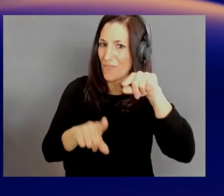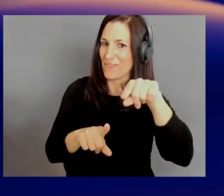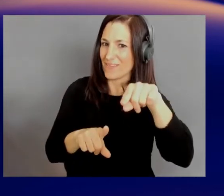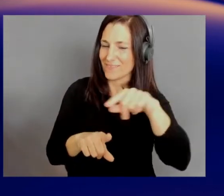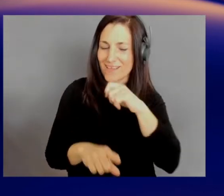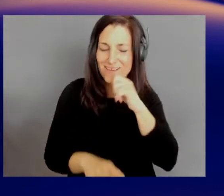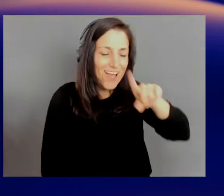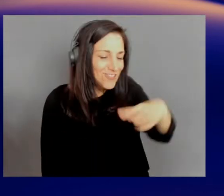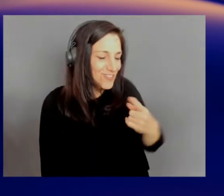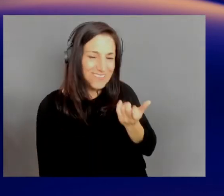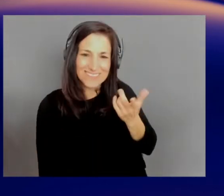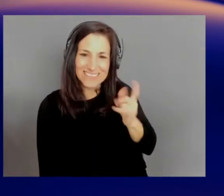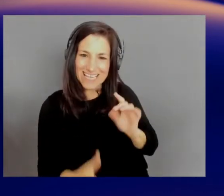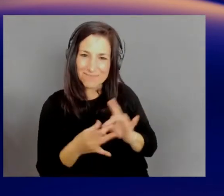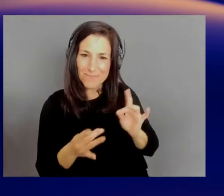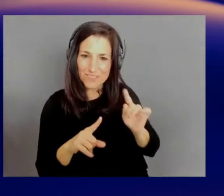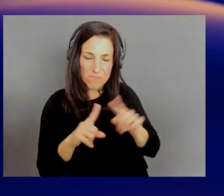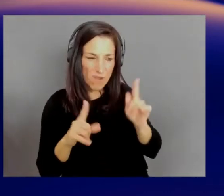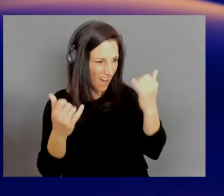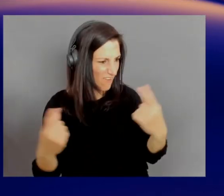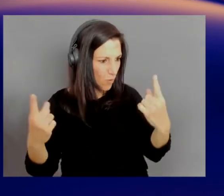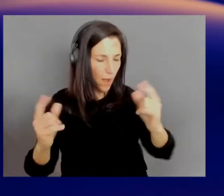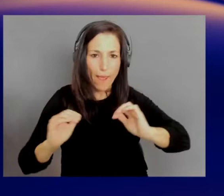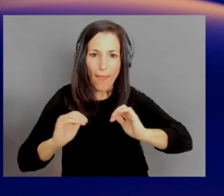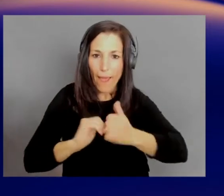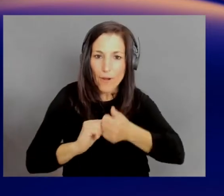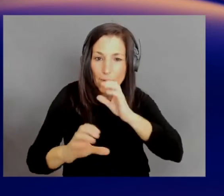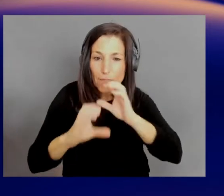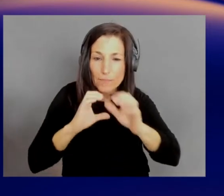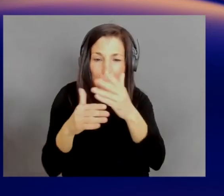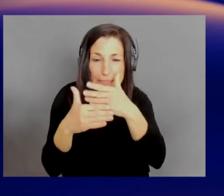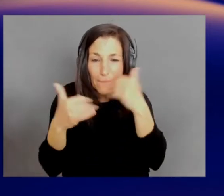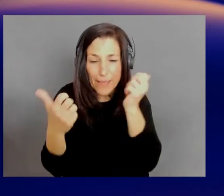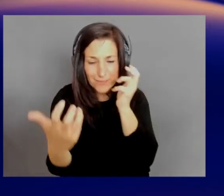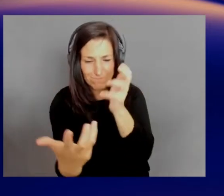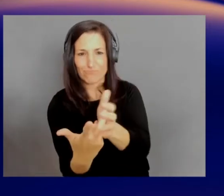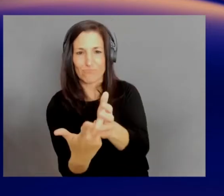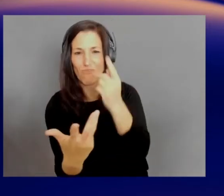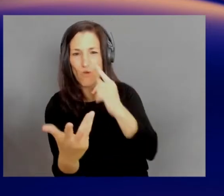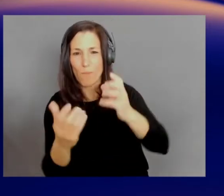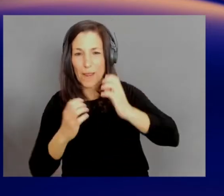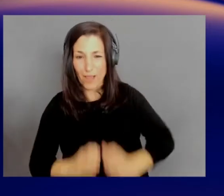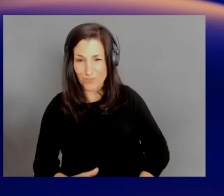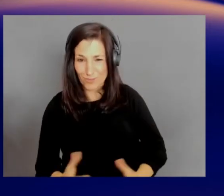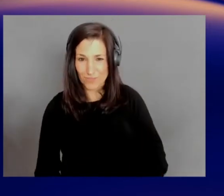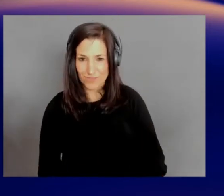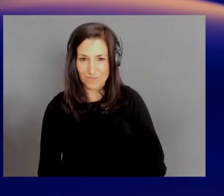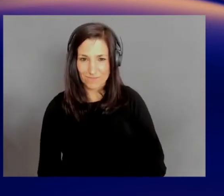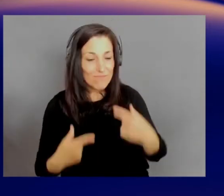How do I communicate best with customers? And now over the last few years, we have seen a lot of other organizations